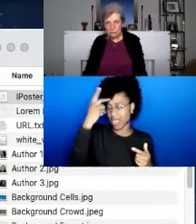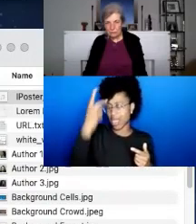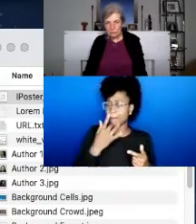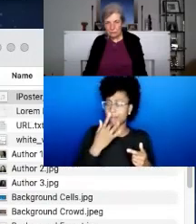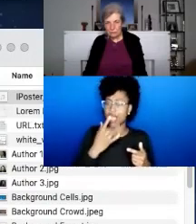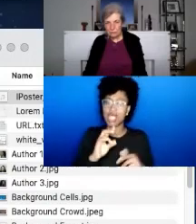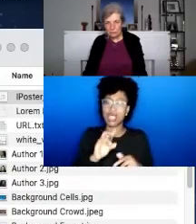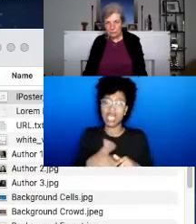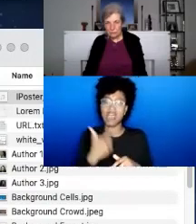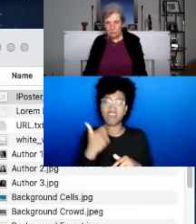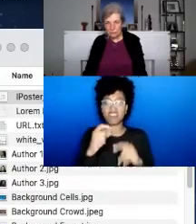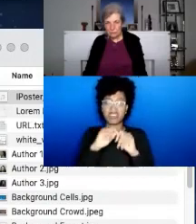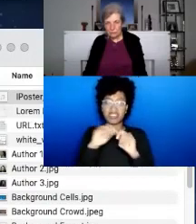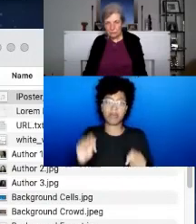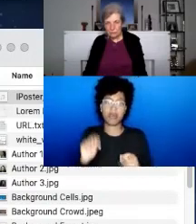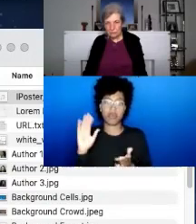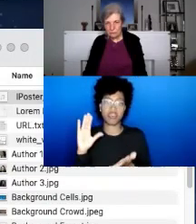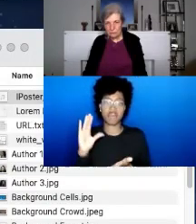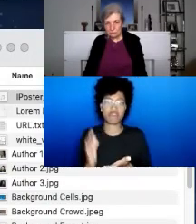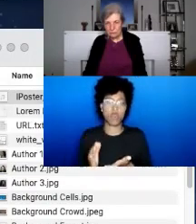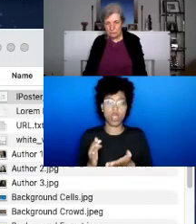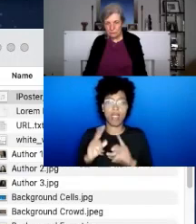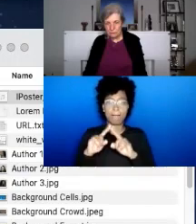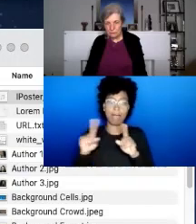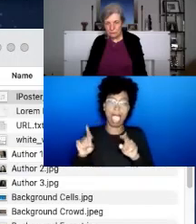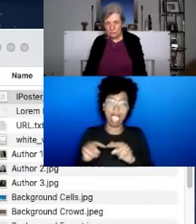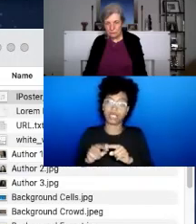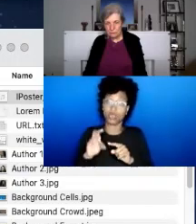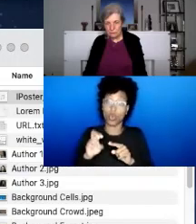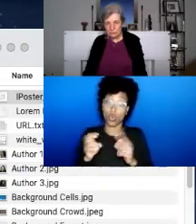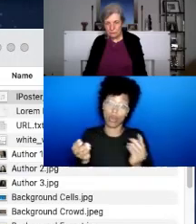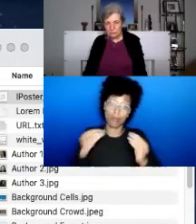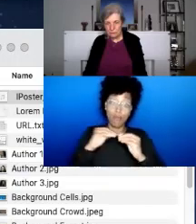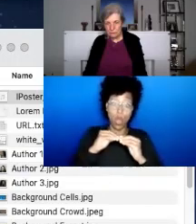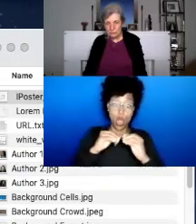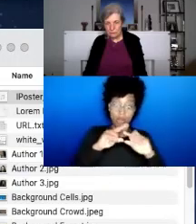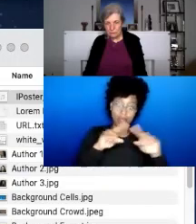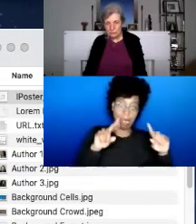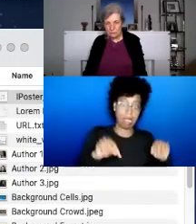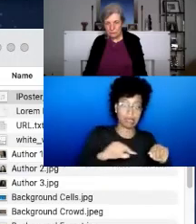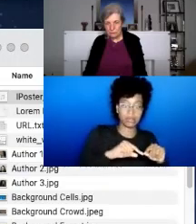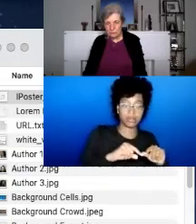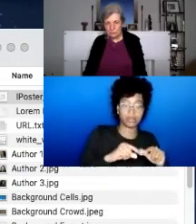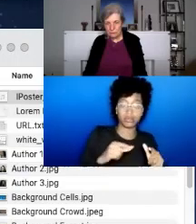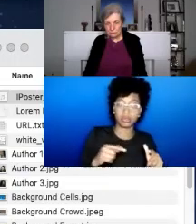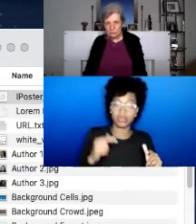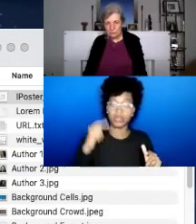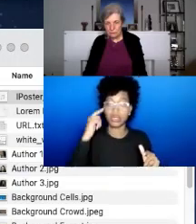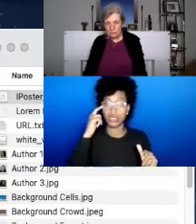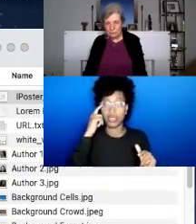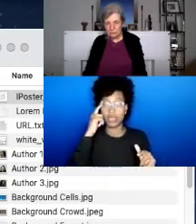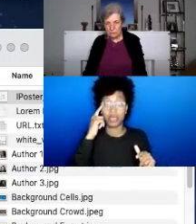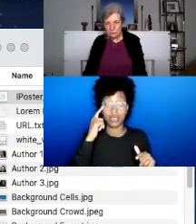one with fewer or more content boxes, then there is a